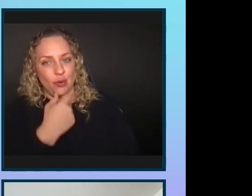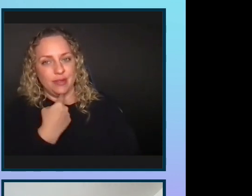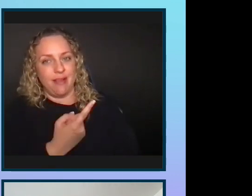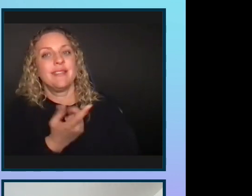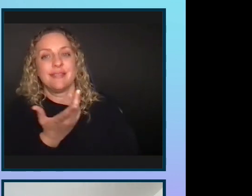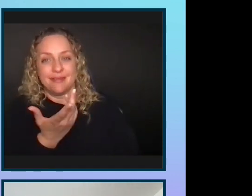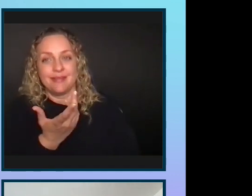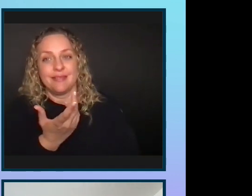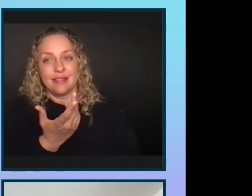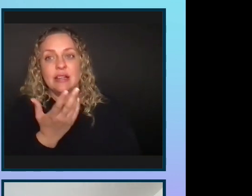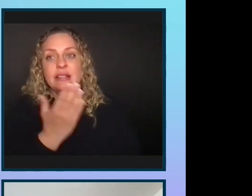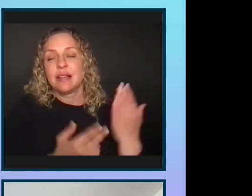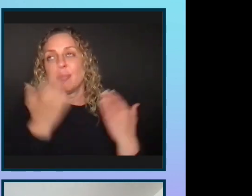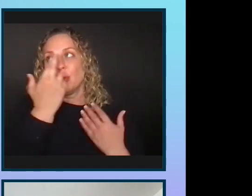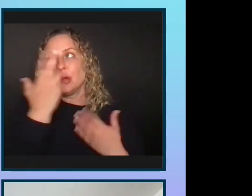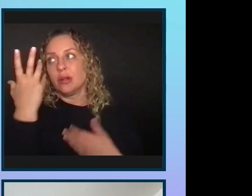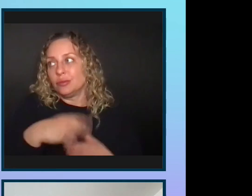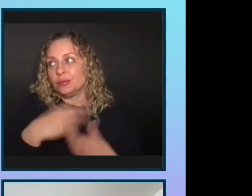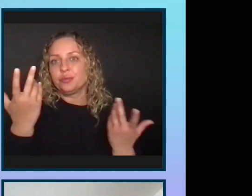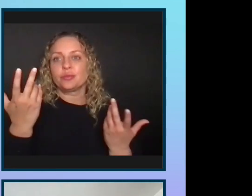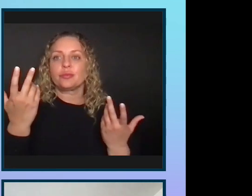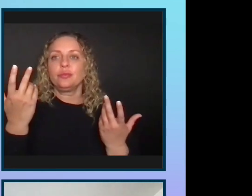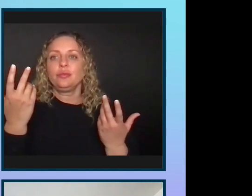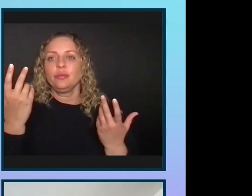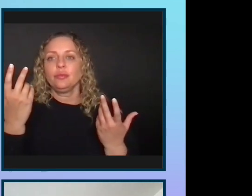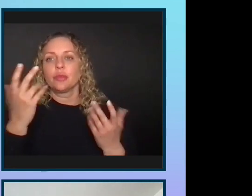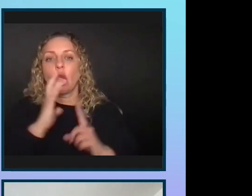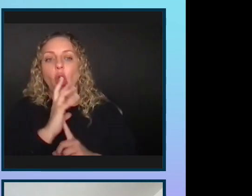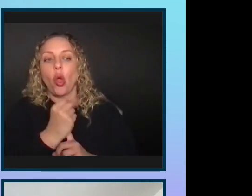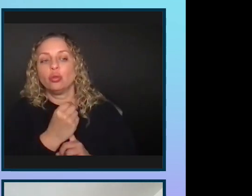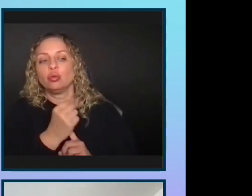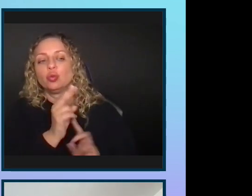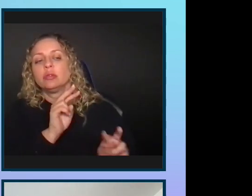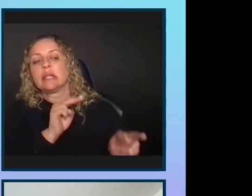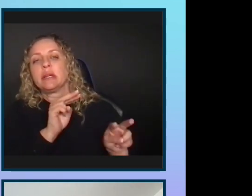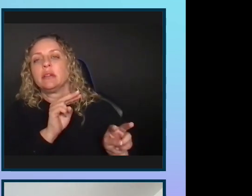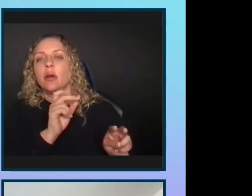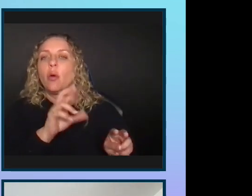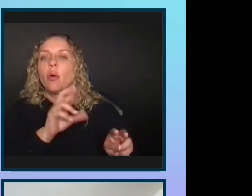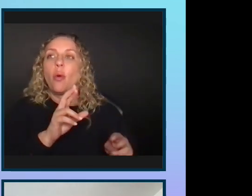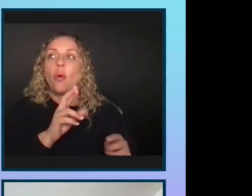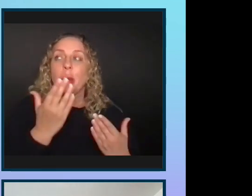some reasons might include things like cultural stigma or just not having access to resources